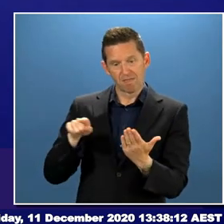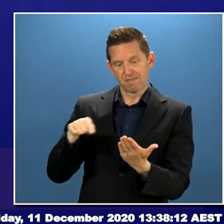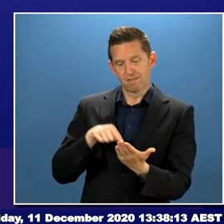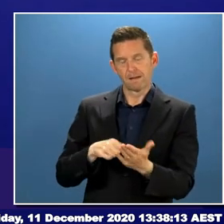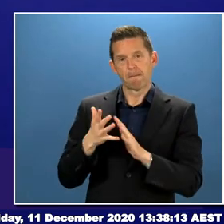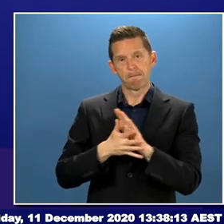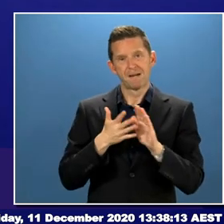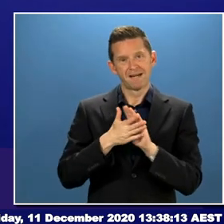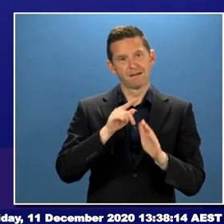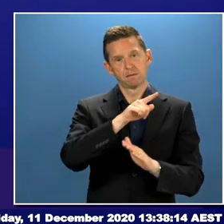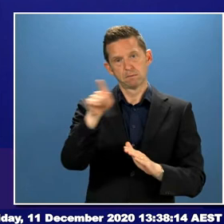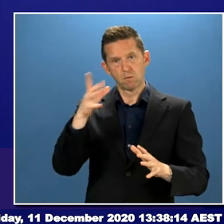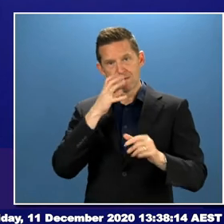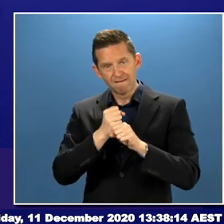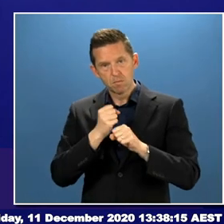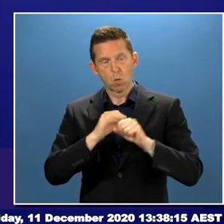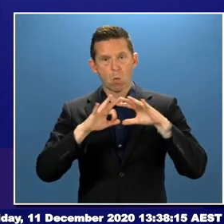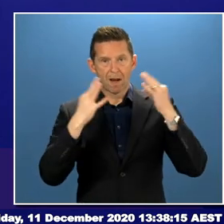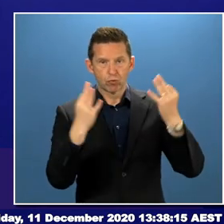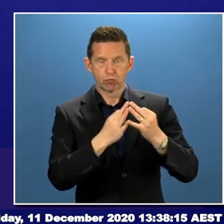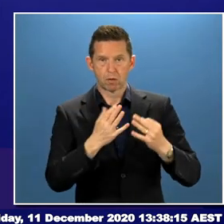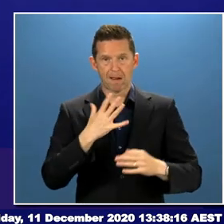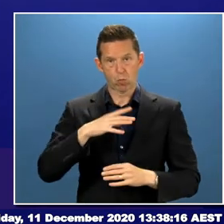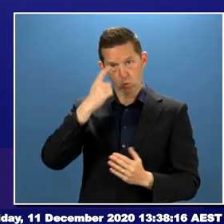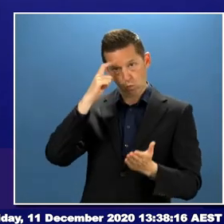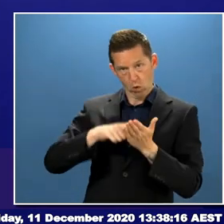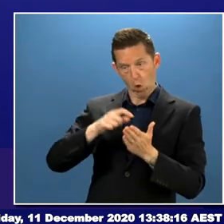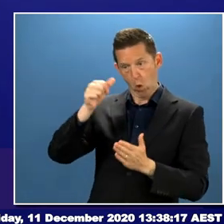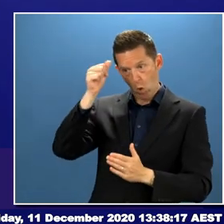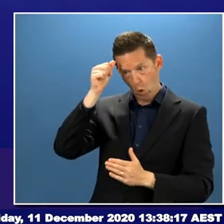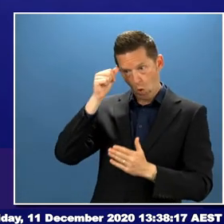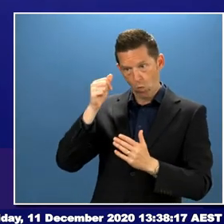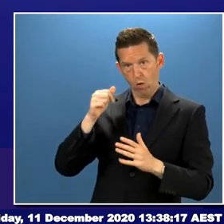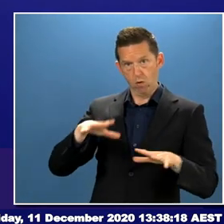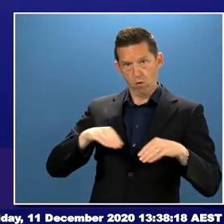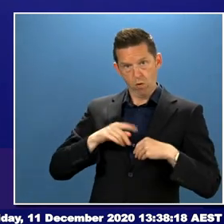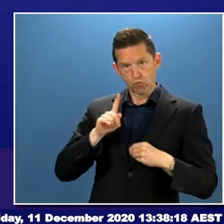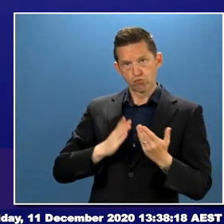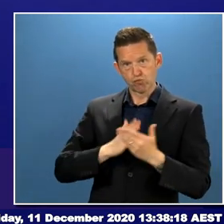recognise the right of persons with disability to work on an equal basis